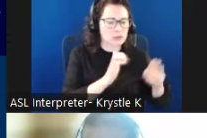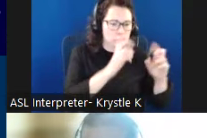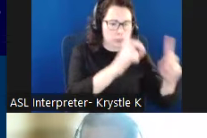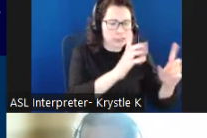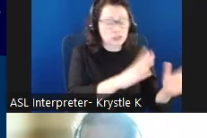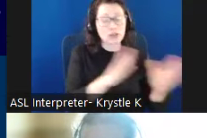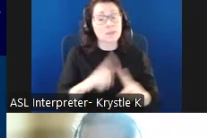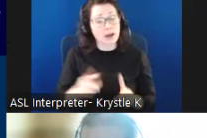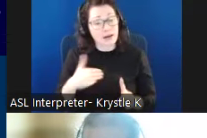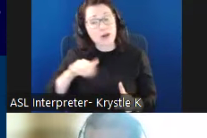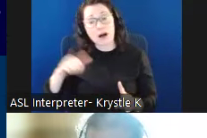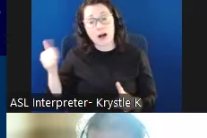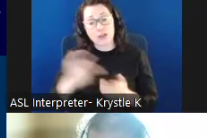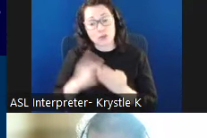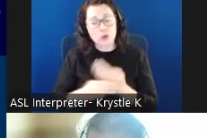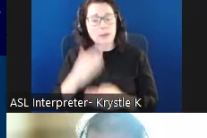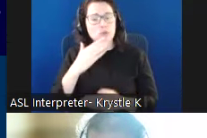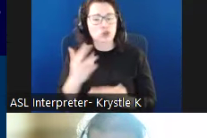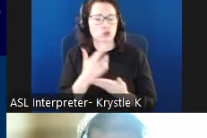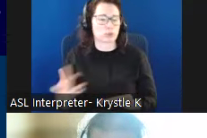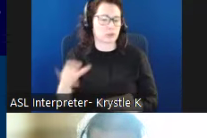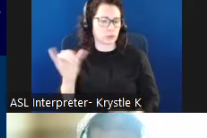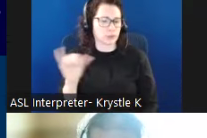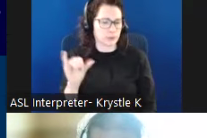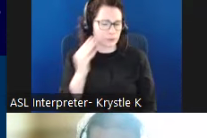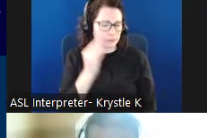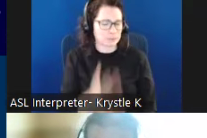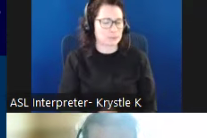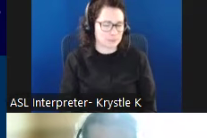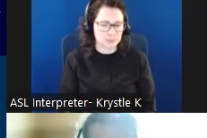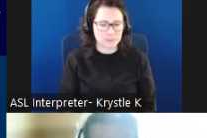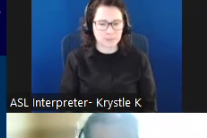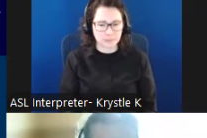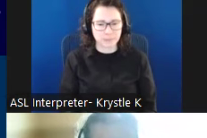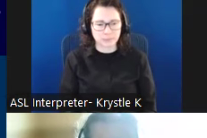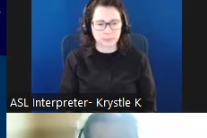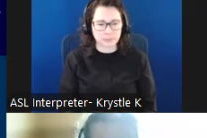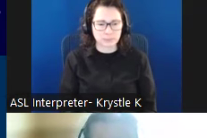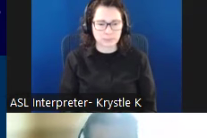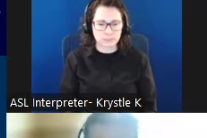programs that are really good resources as well. So,